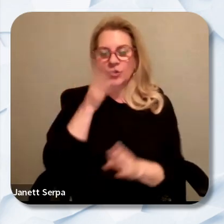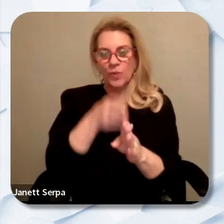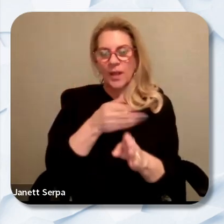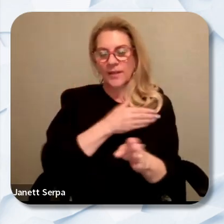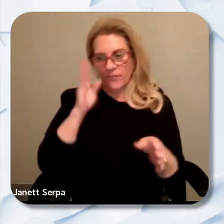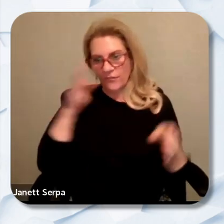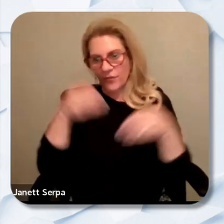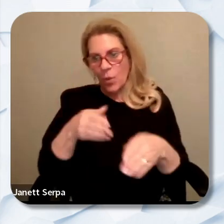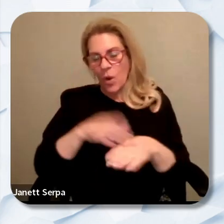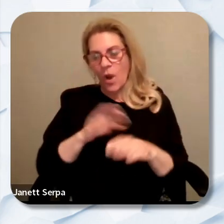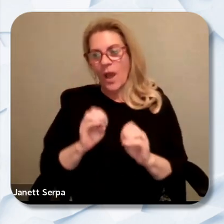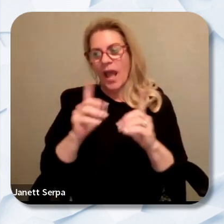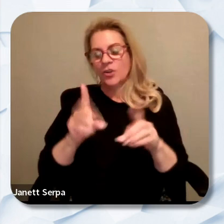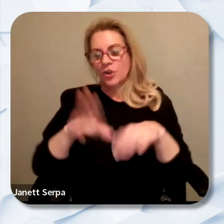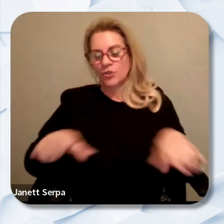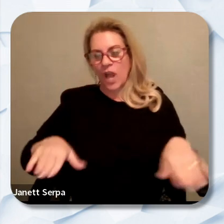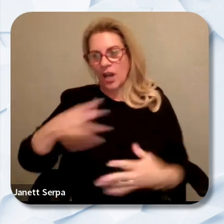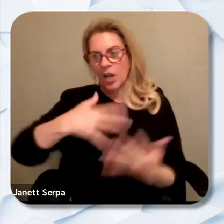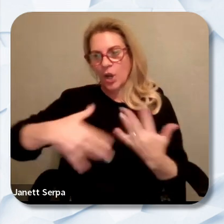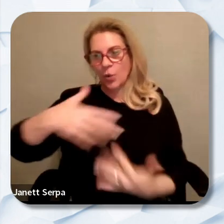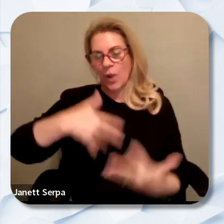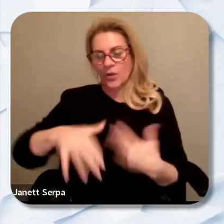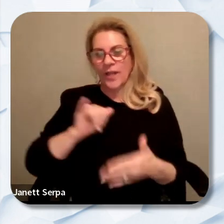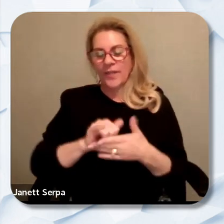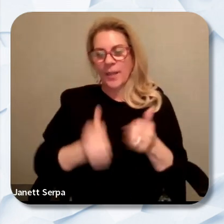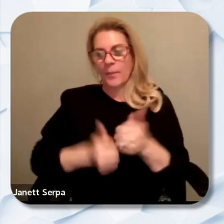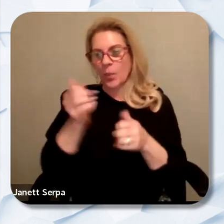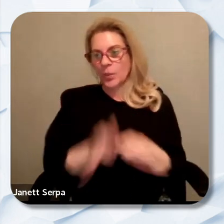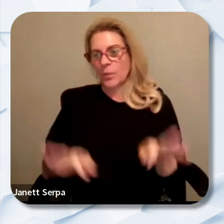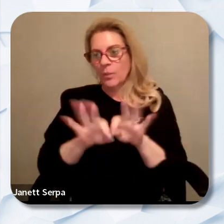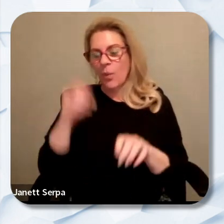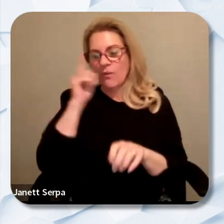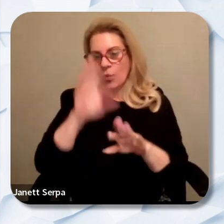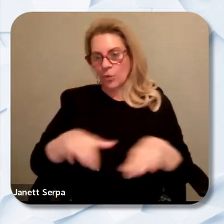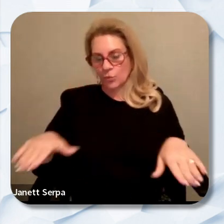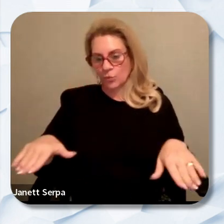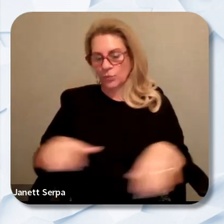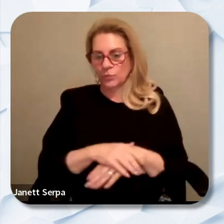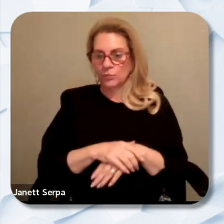on the educator-child interactions that matter the most for children and their success. CLASS